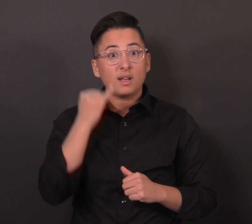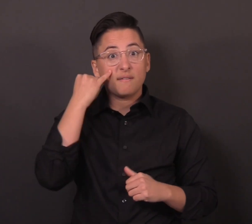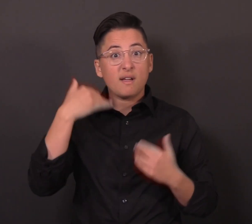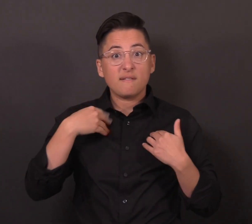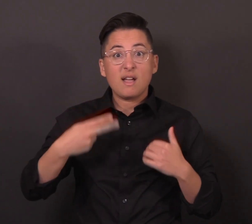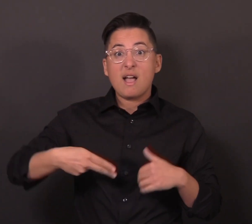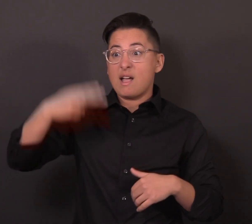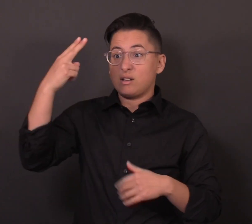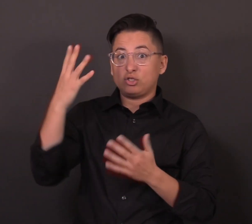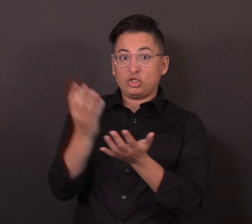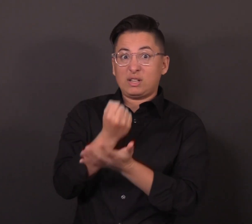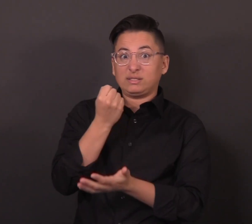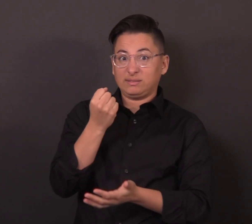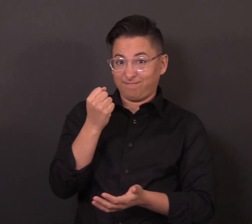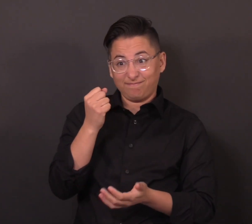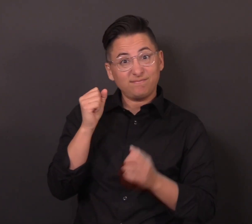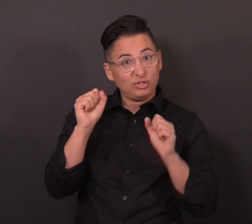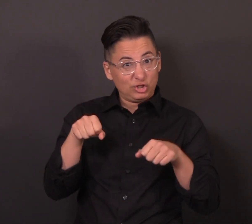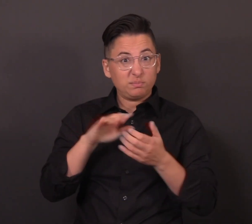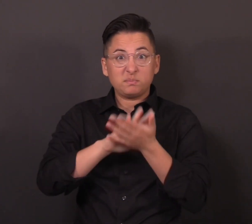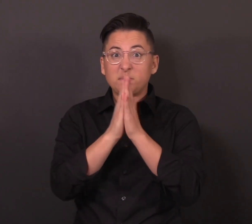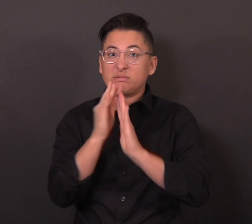if there is a high chance the illness could get worse.